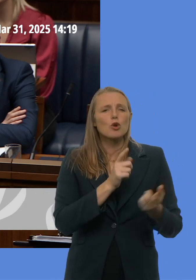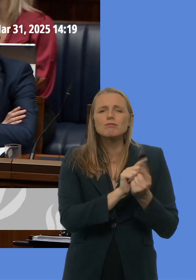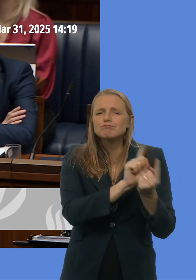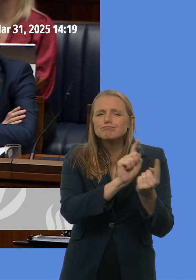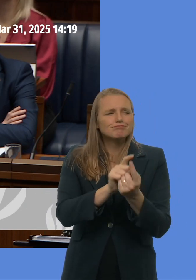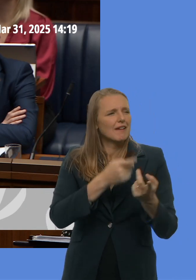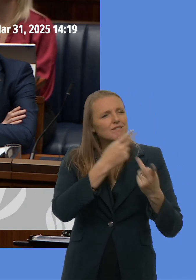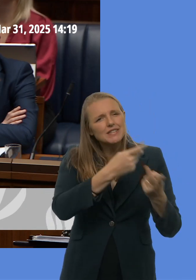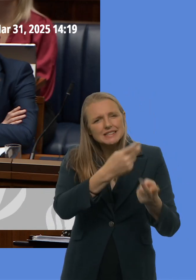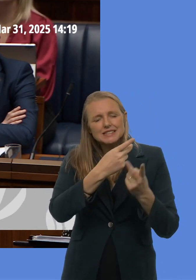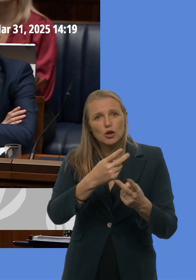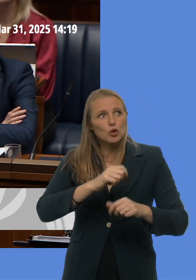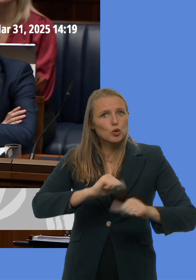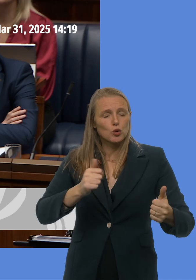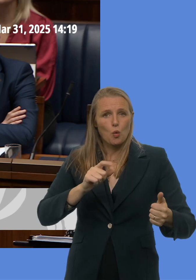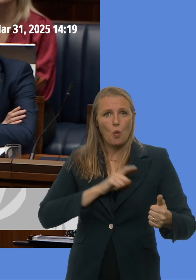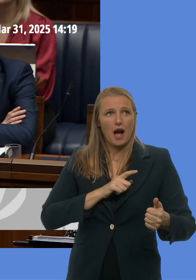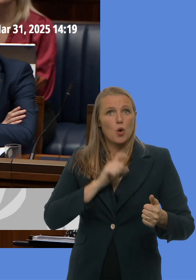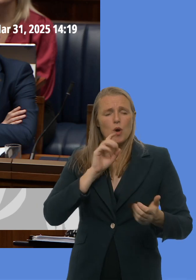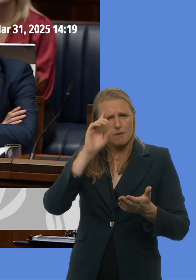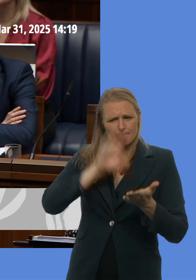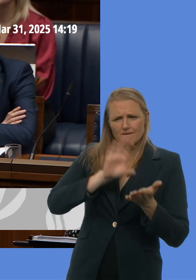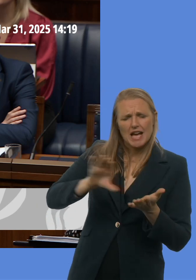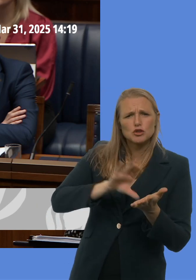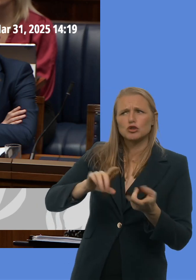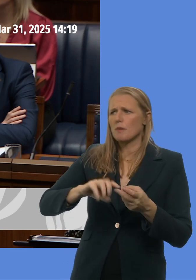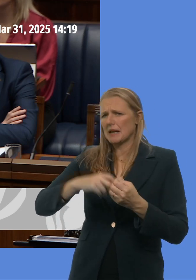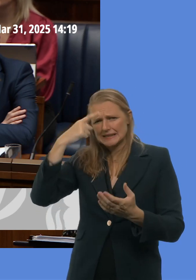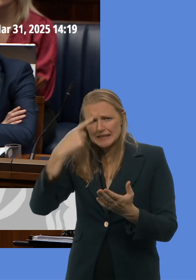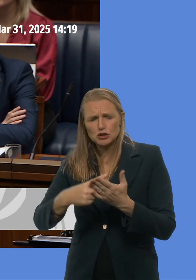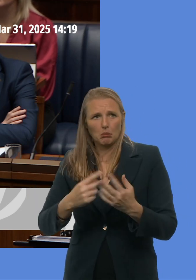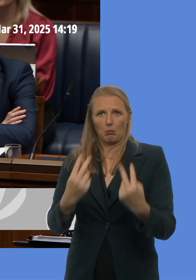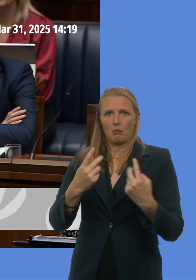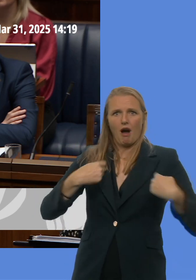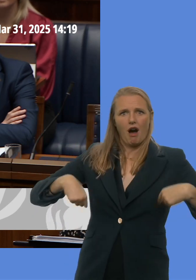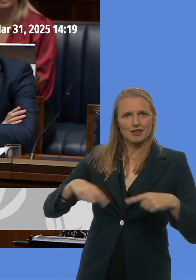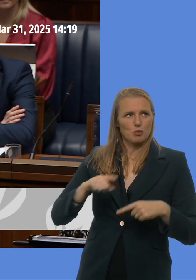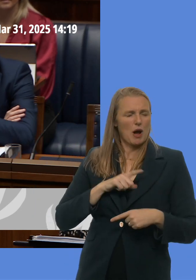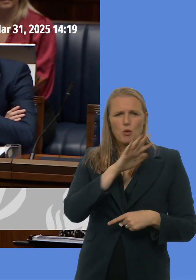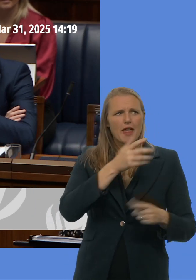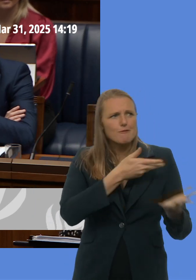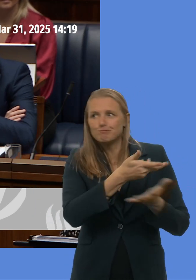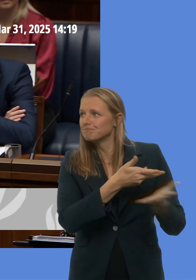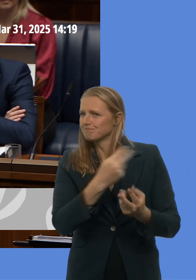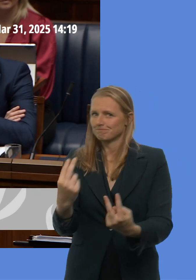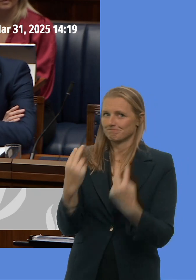attention amongst investors and decision-makers on our economic opportunity in particular. It also ensures issues such as the impact